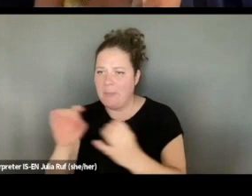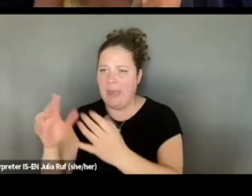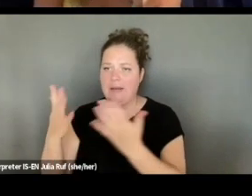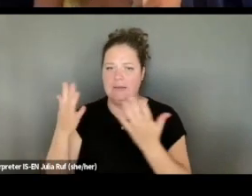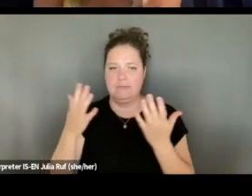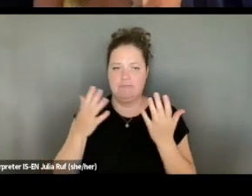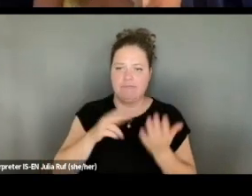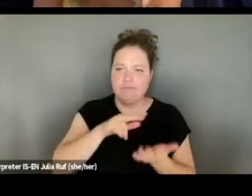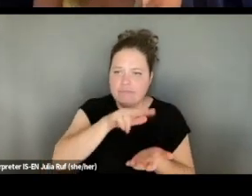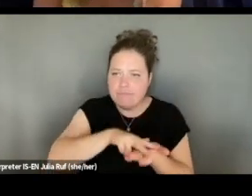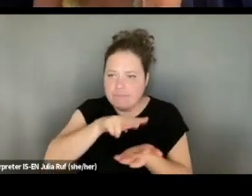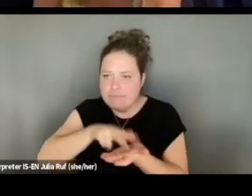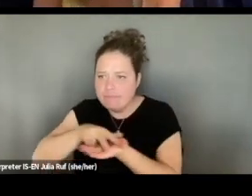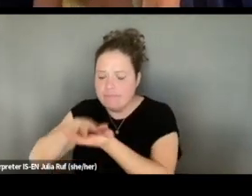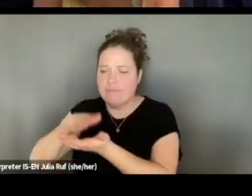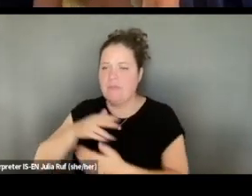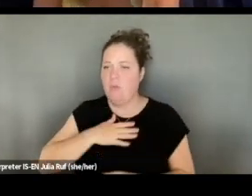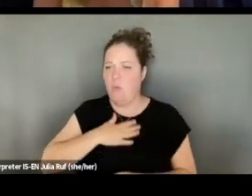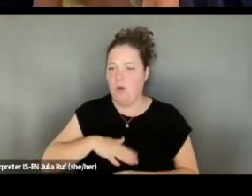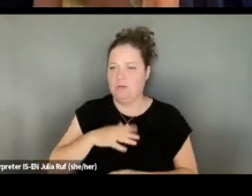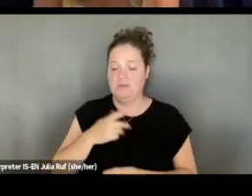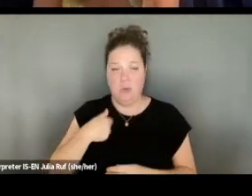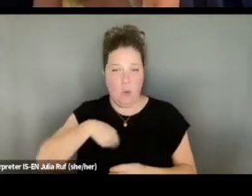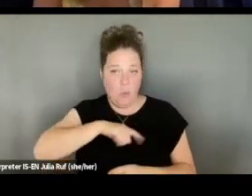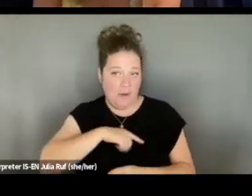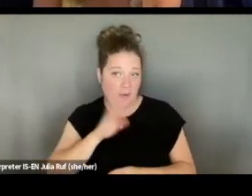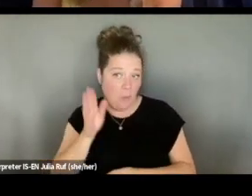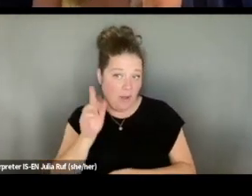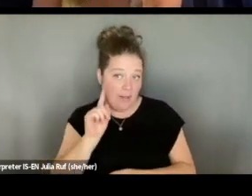welcome also to ask us questions. My name is Susanna Laurin,